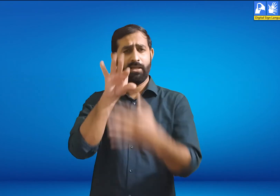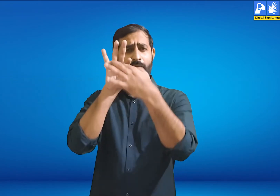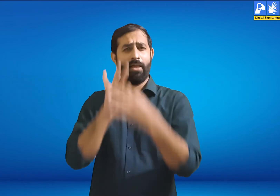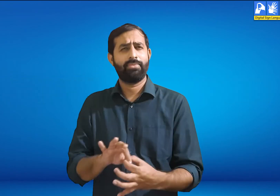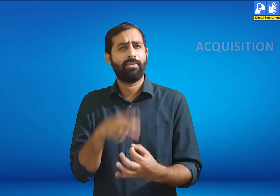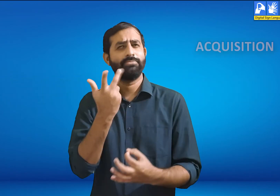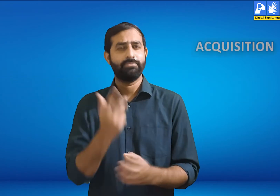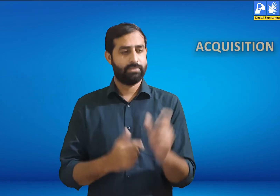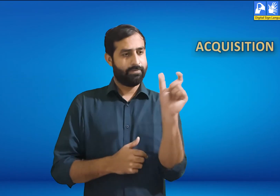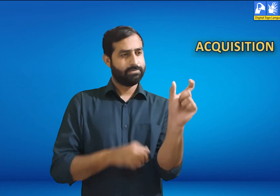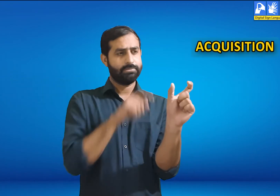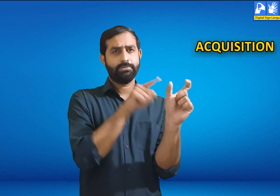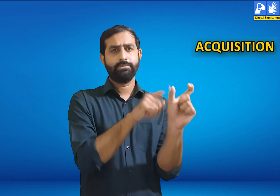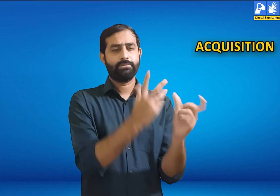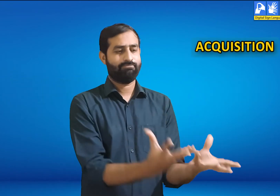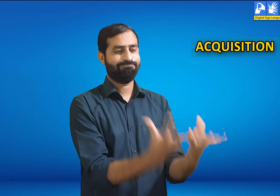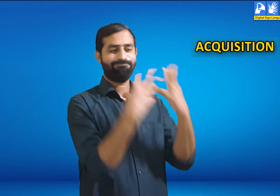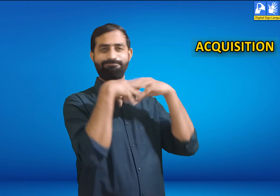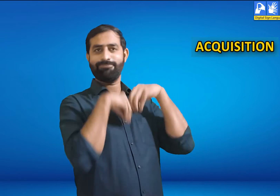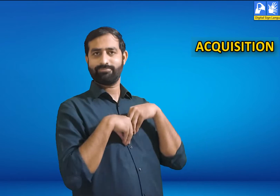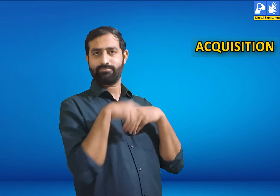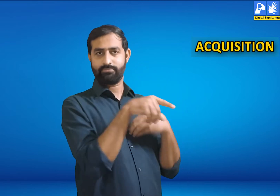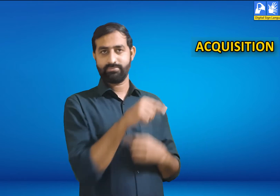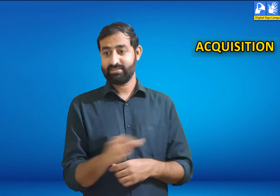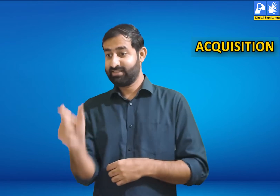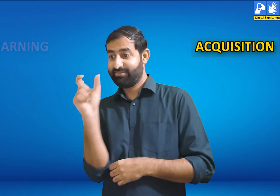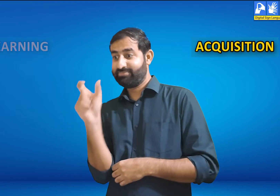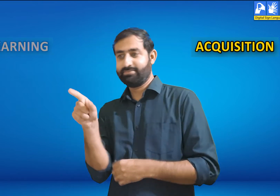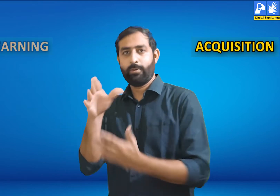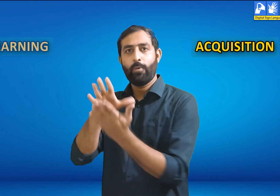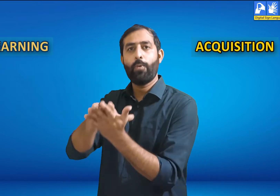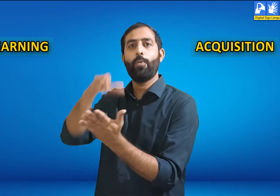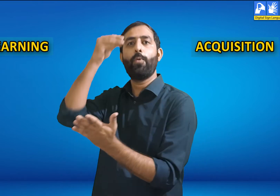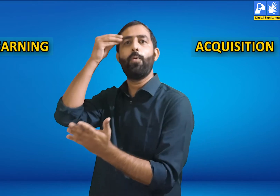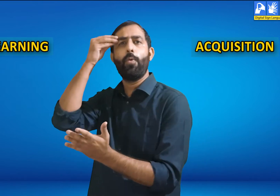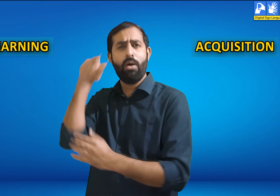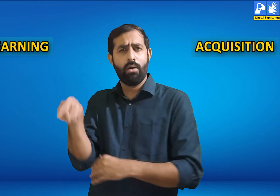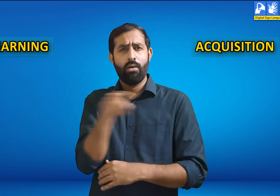Acquisition and Learning